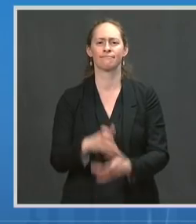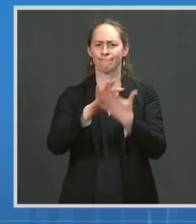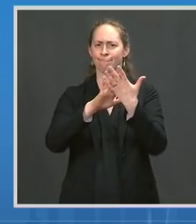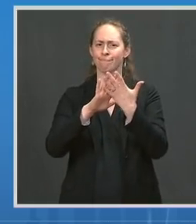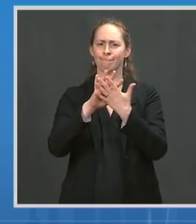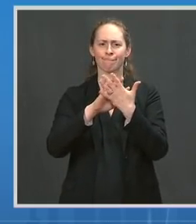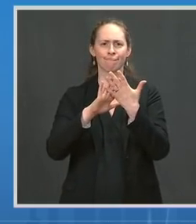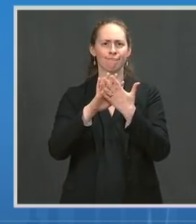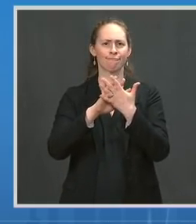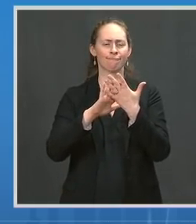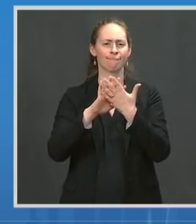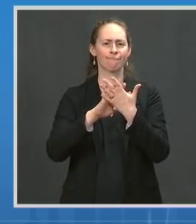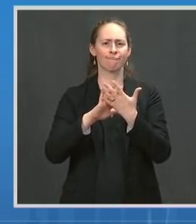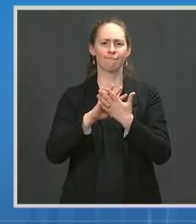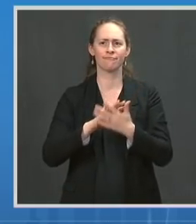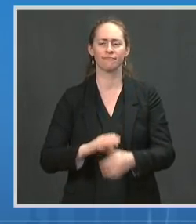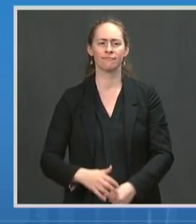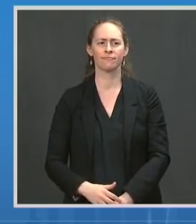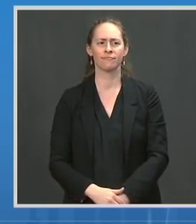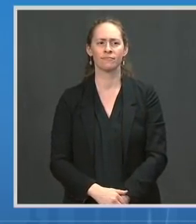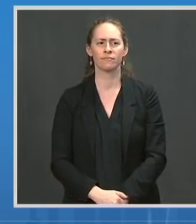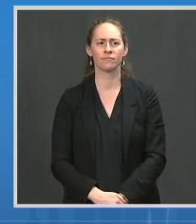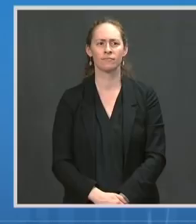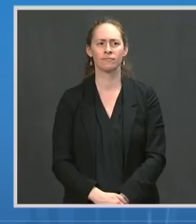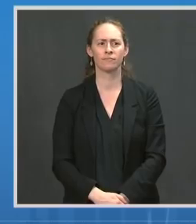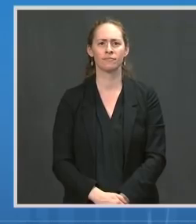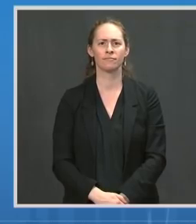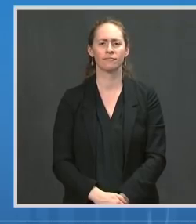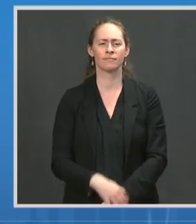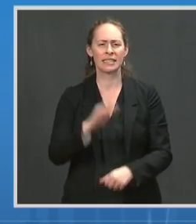Pfizer and Moderna vaccines?